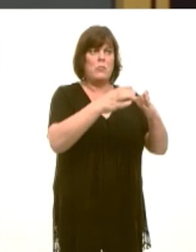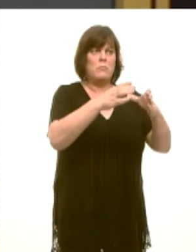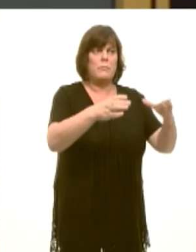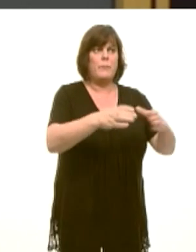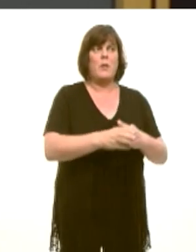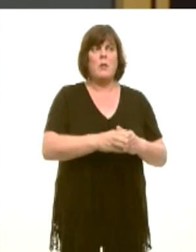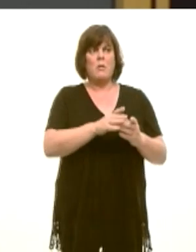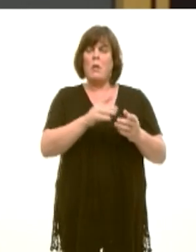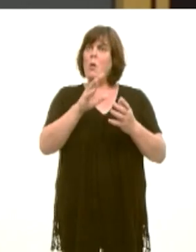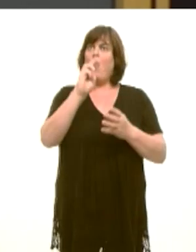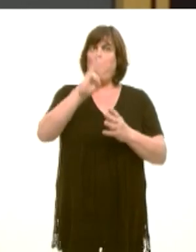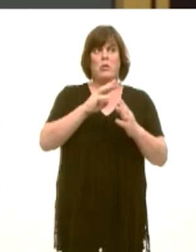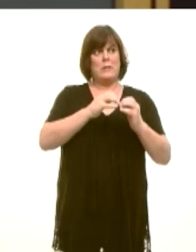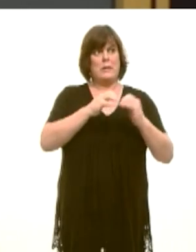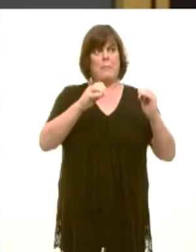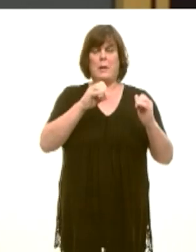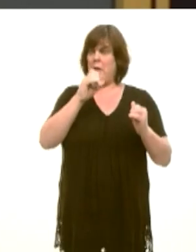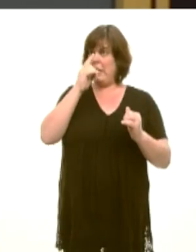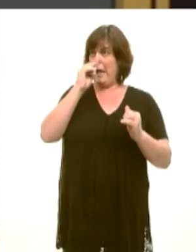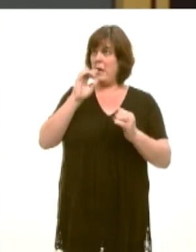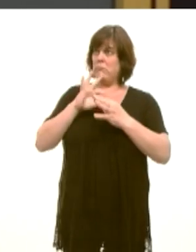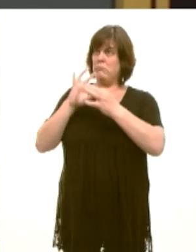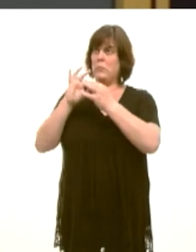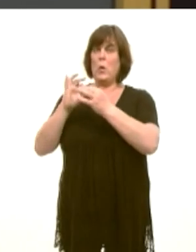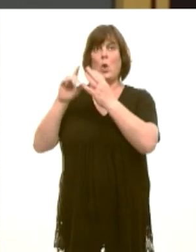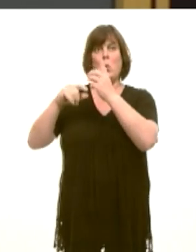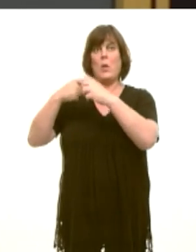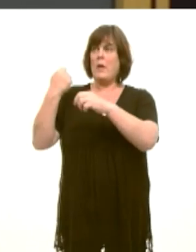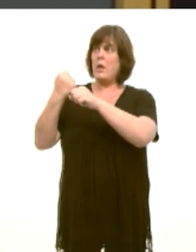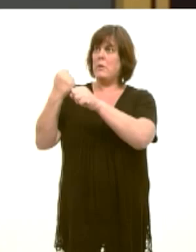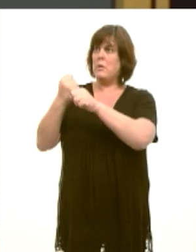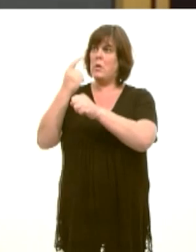to ensure that such bad banking practices are looked into, and perhaps look at compensation